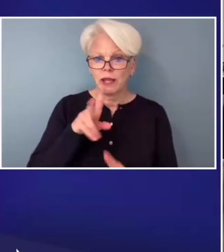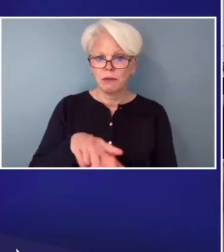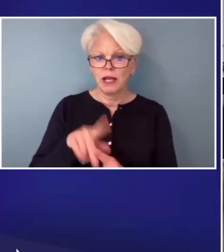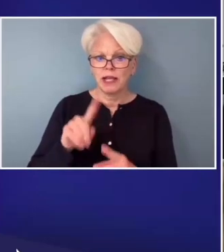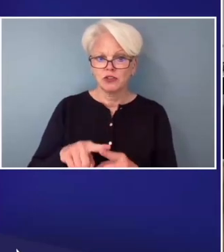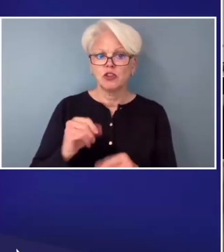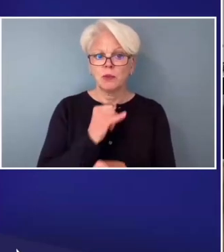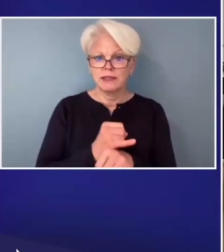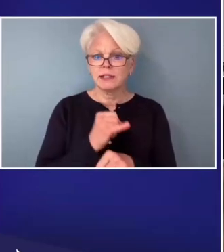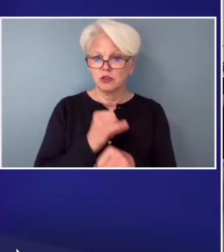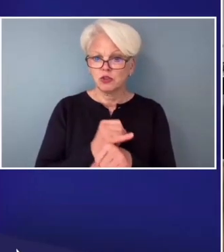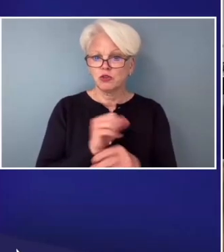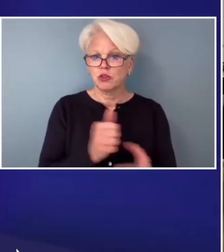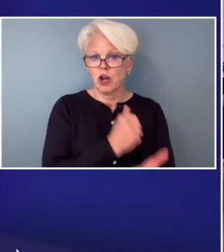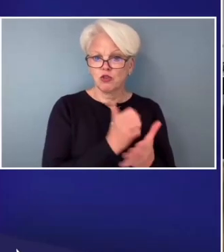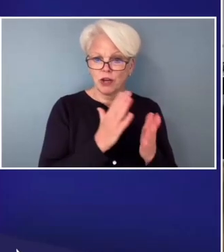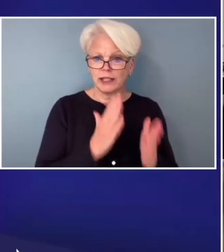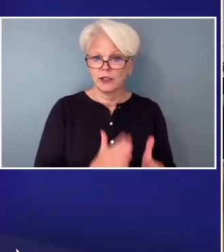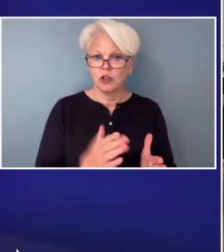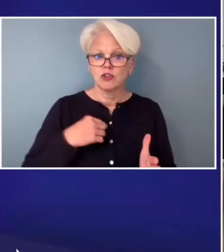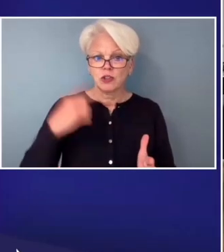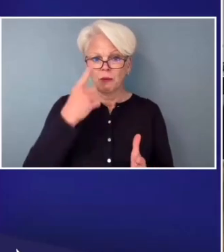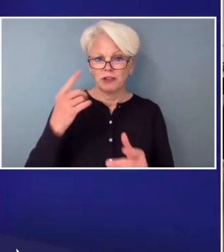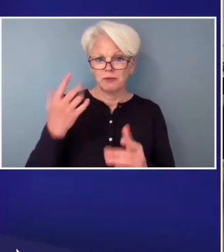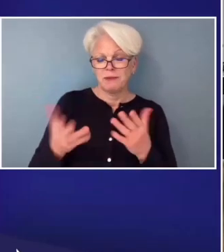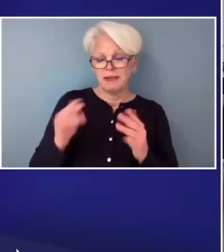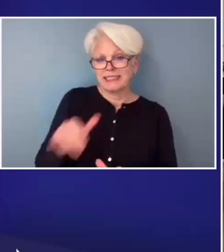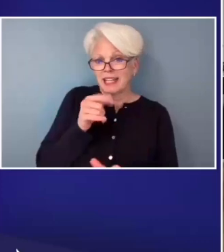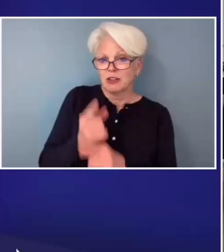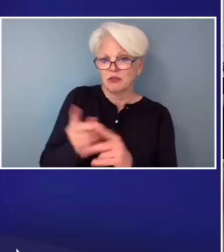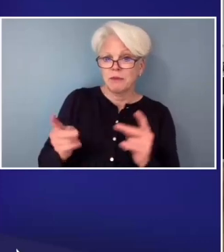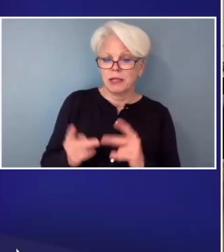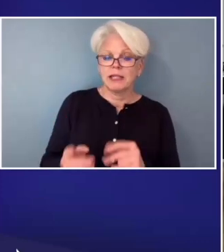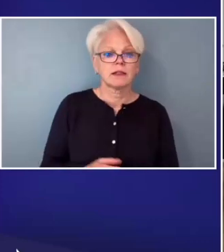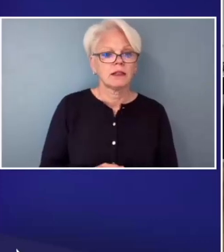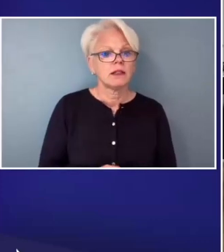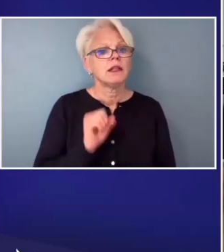And so I'm just wondering whether that might not be the right home. Well, yeah, his proposal was only about the